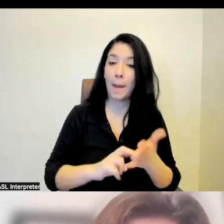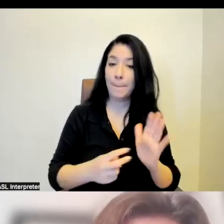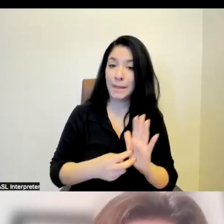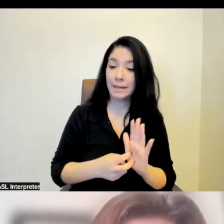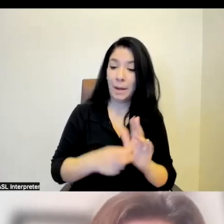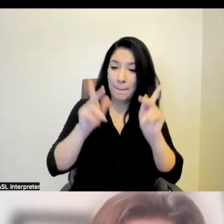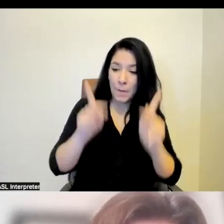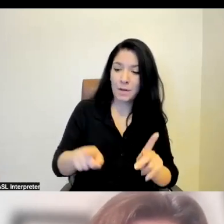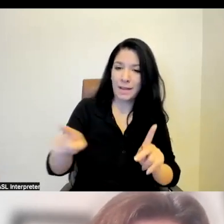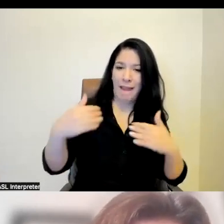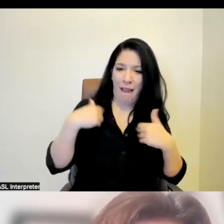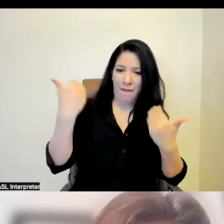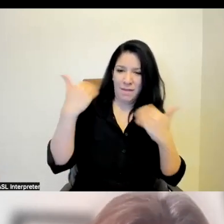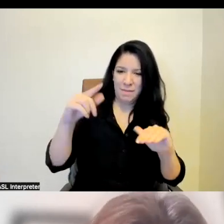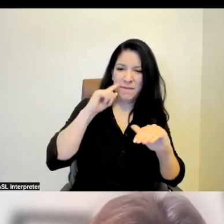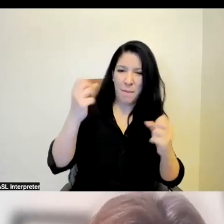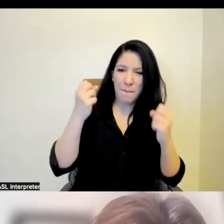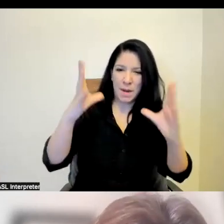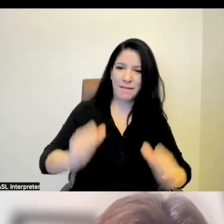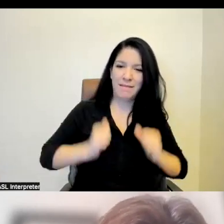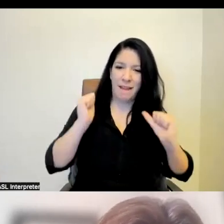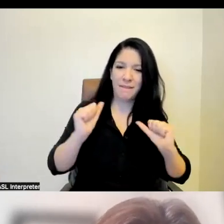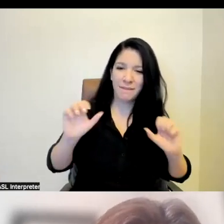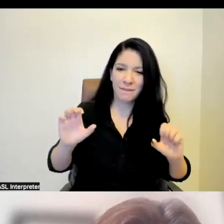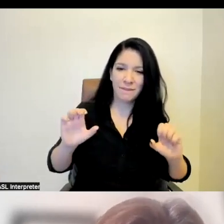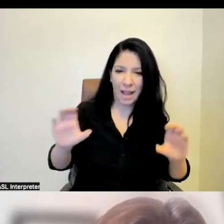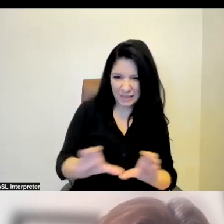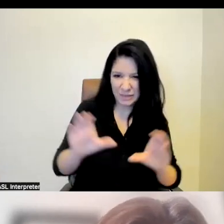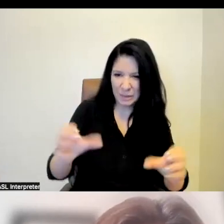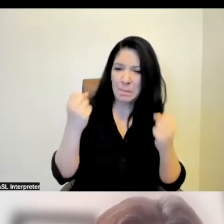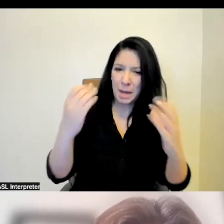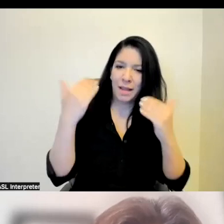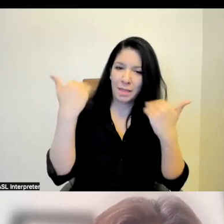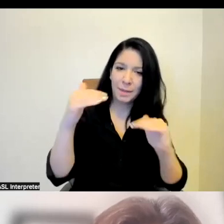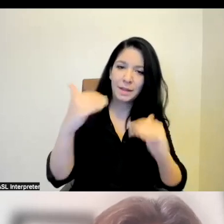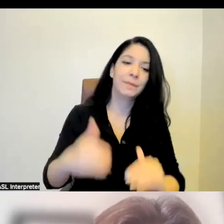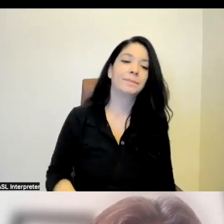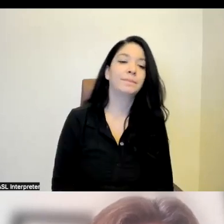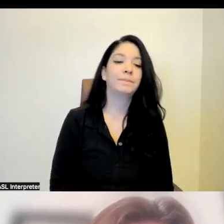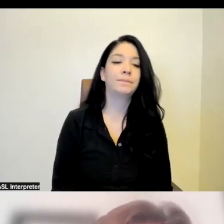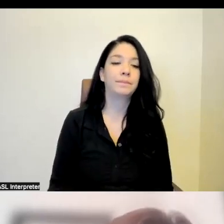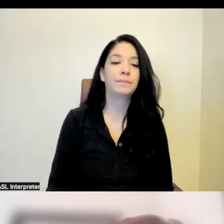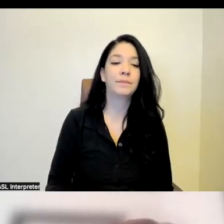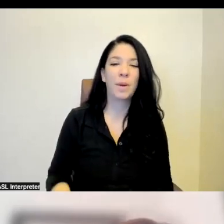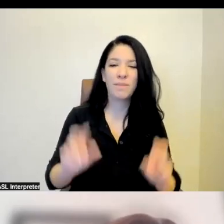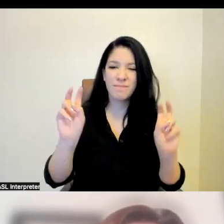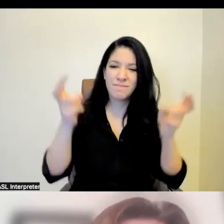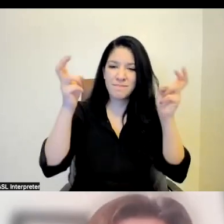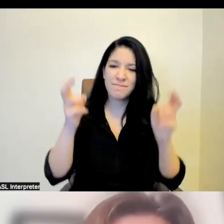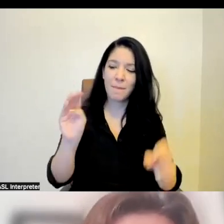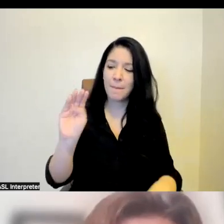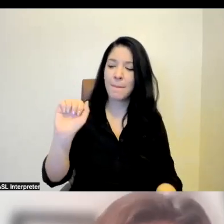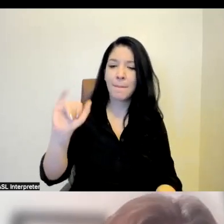limited in major life activities. The major life activities prong of that definition of